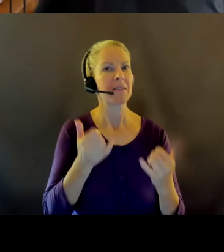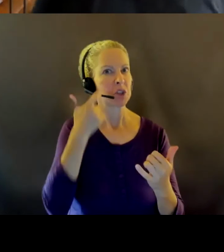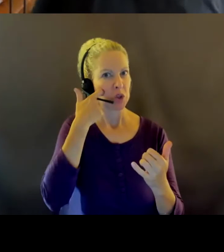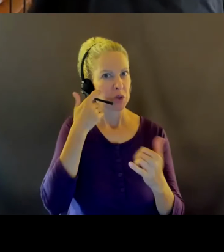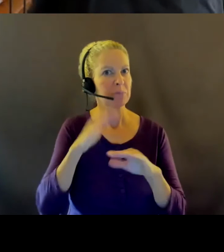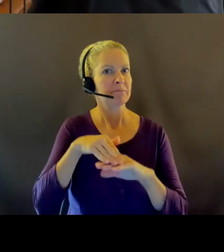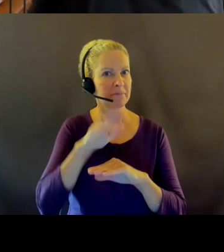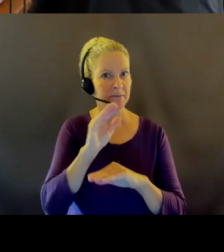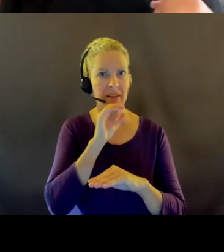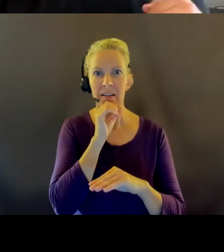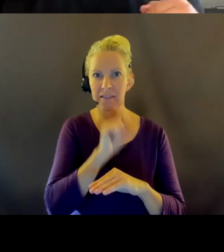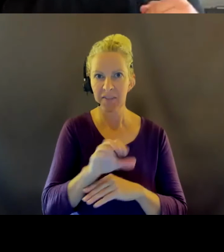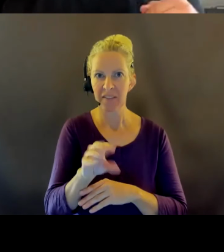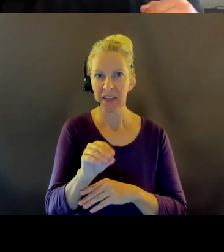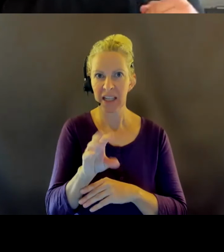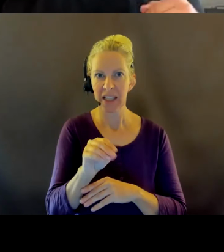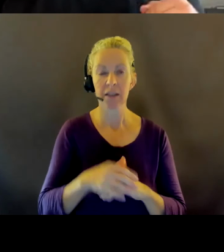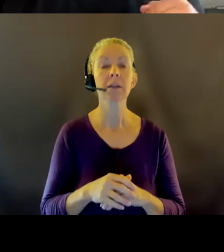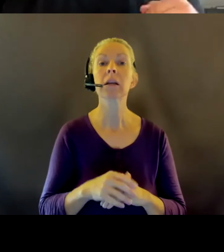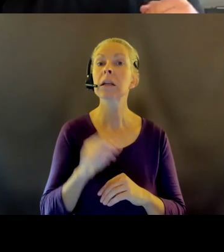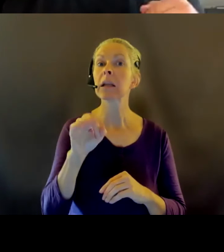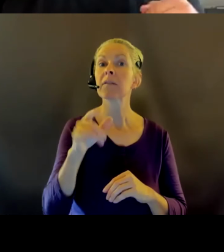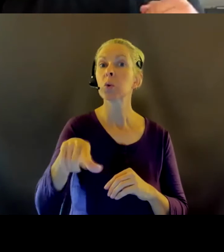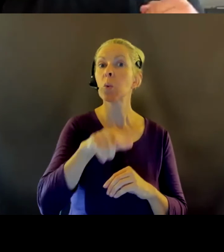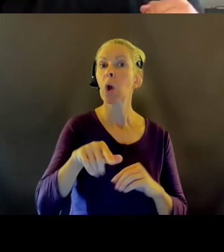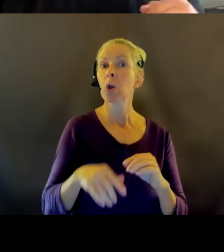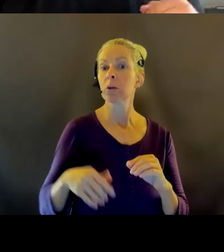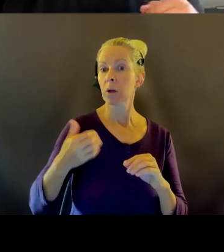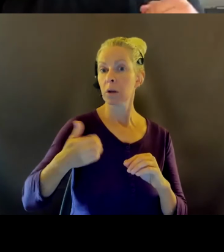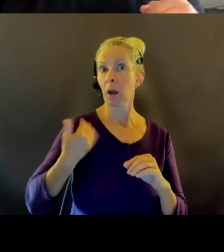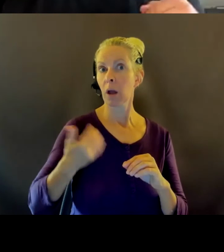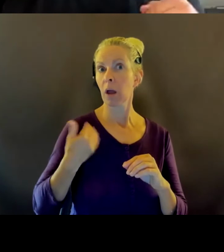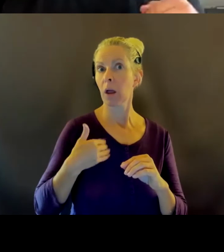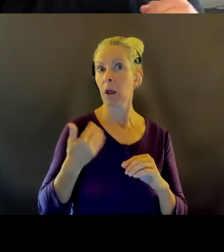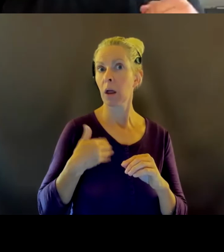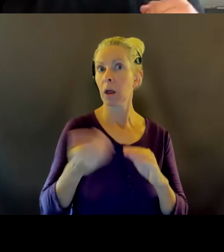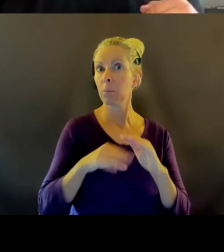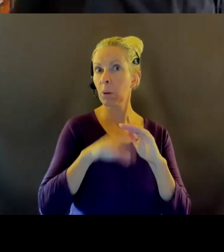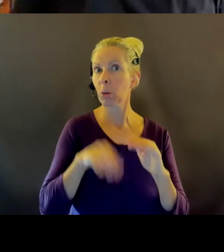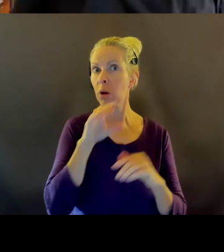I can already tell you if you are younger than I am that your site deteriorates.